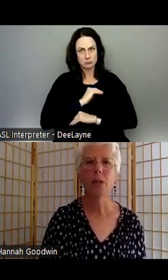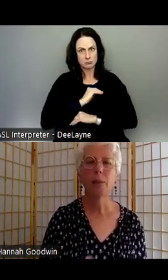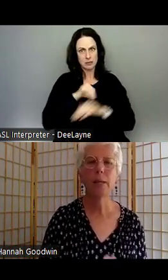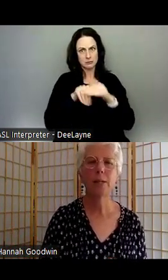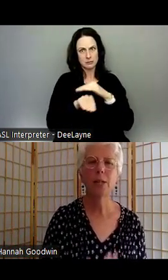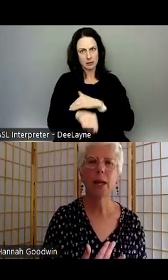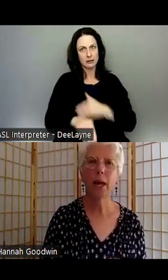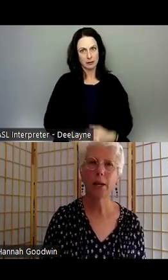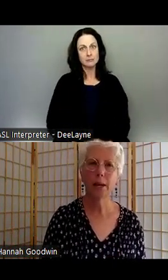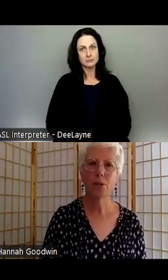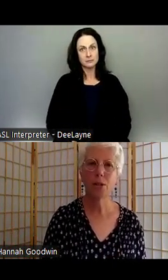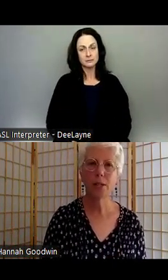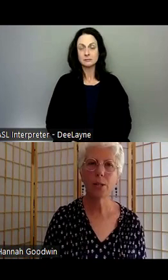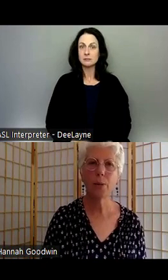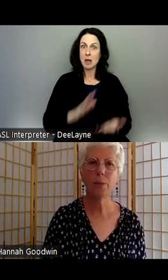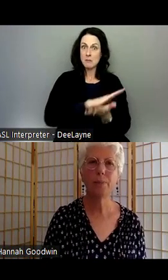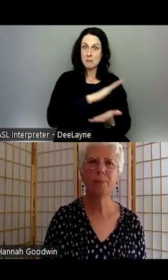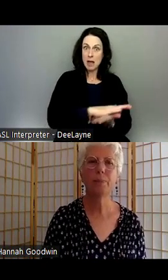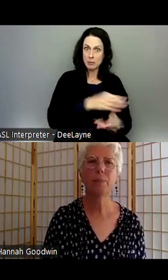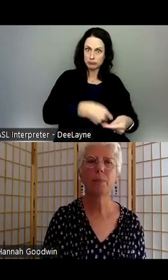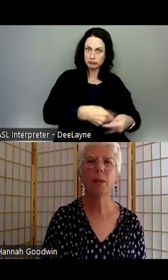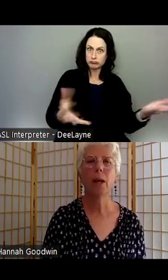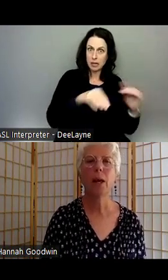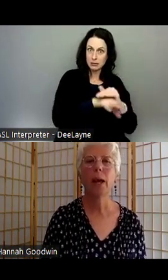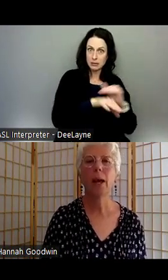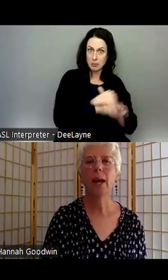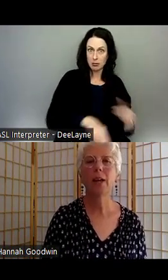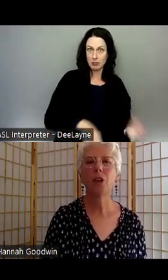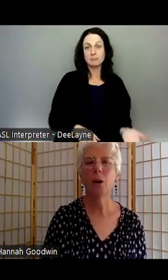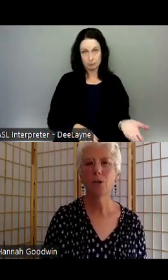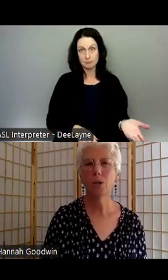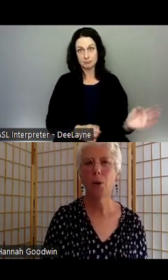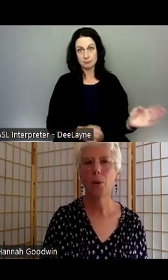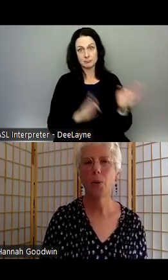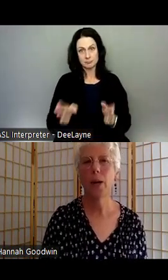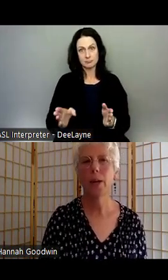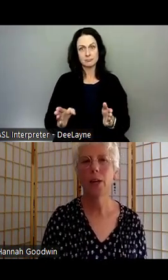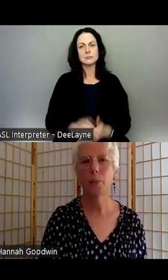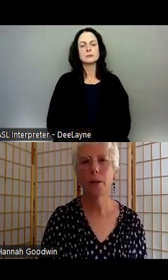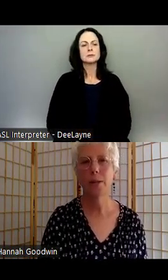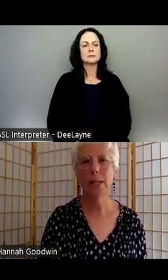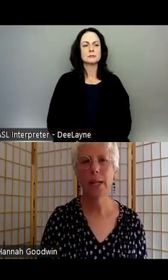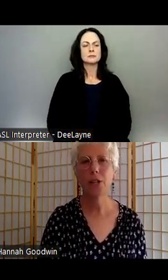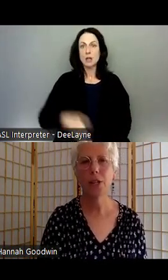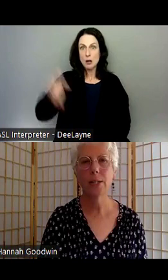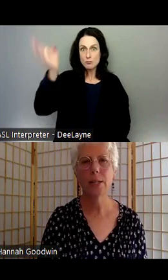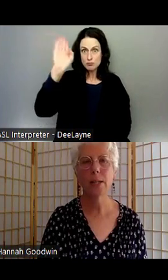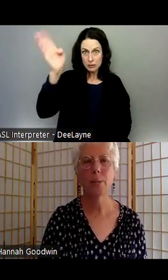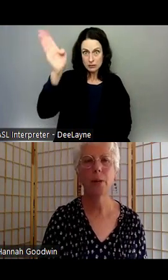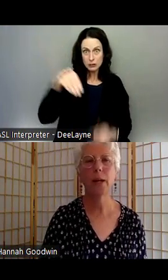So that means that the handouts are accessible and also that your presentation is accessible.